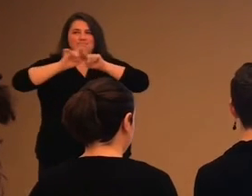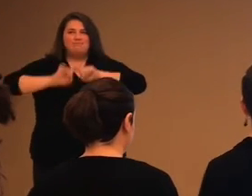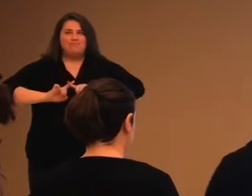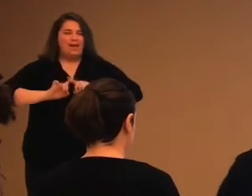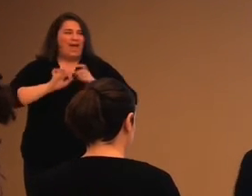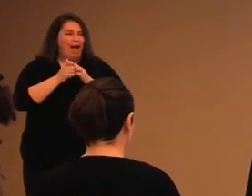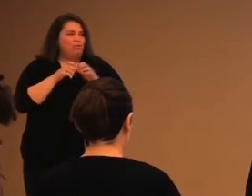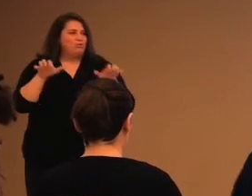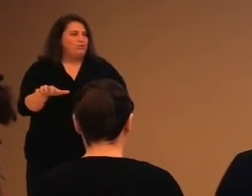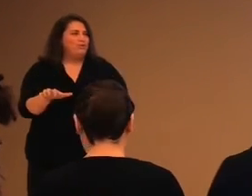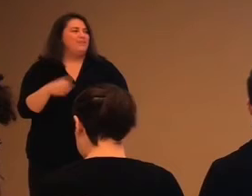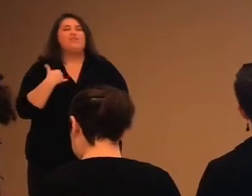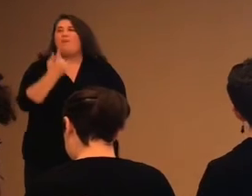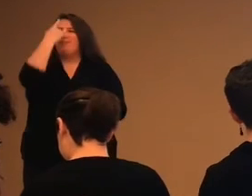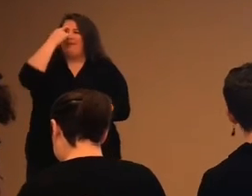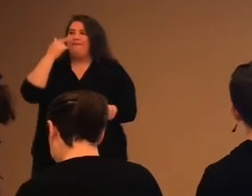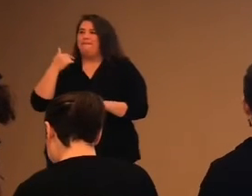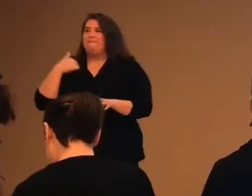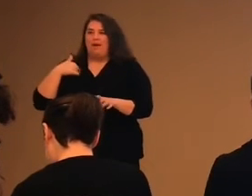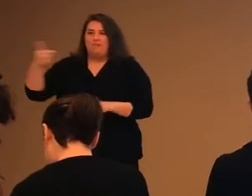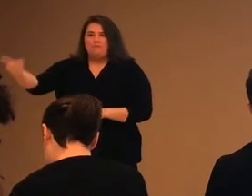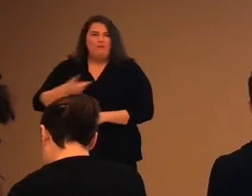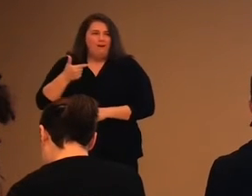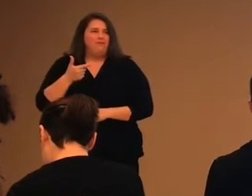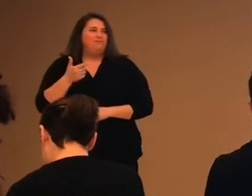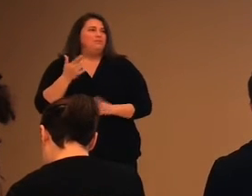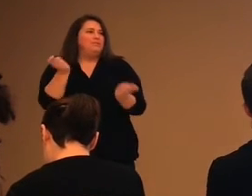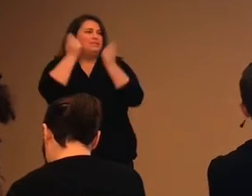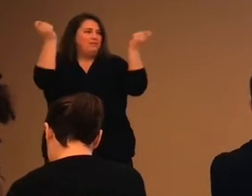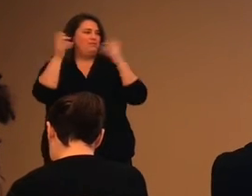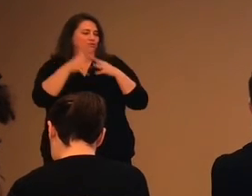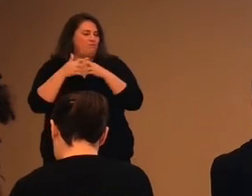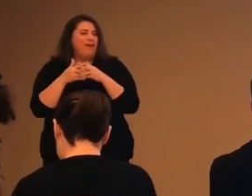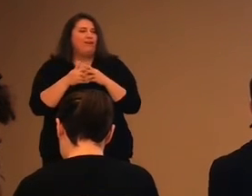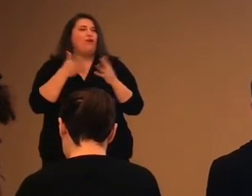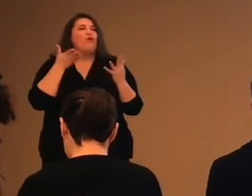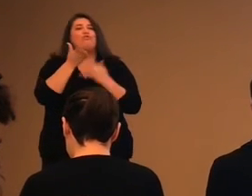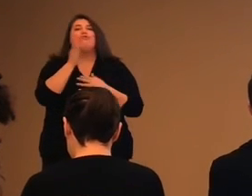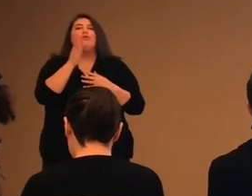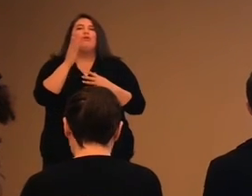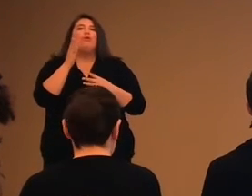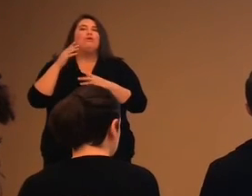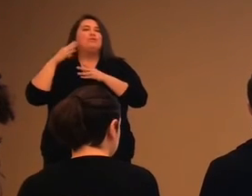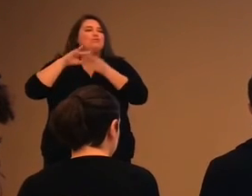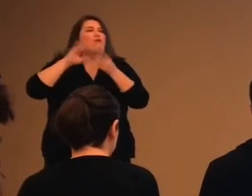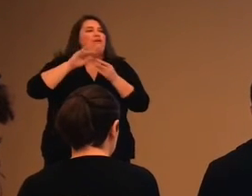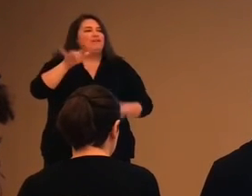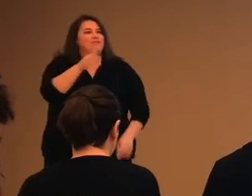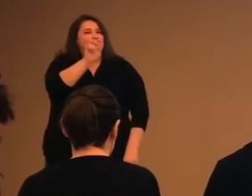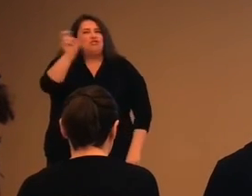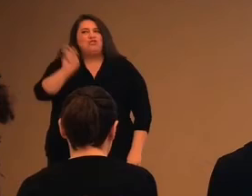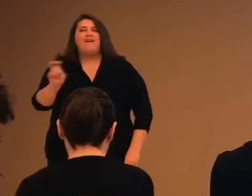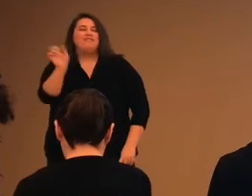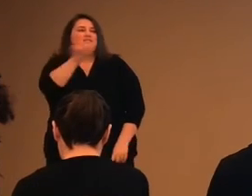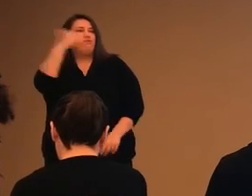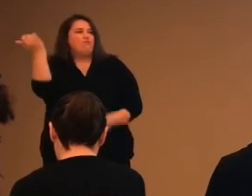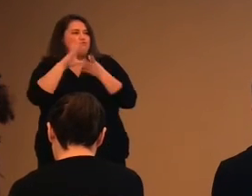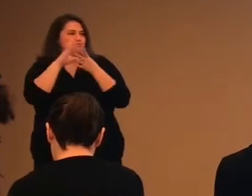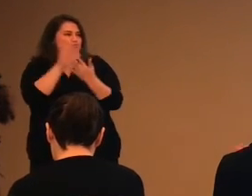Welcome to our celebration of America through the legacy of jazz and other wonderful musical presentations